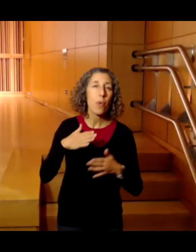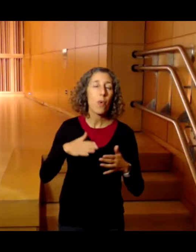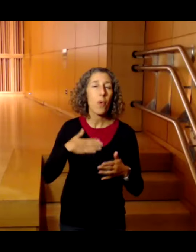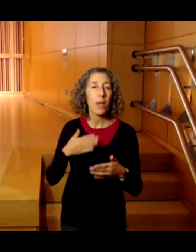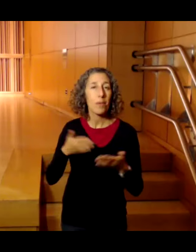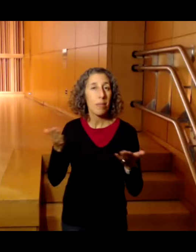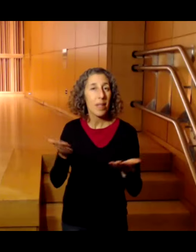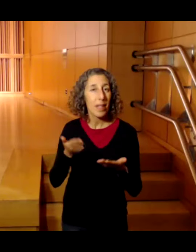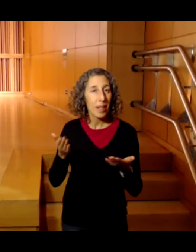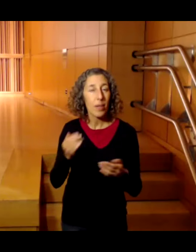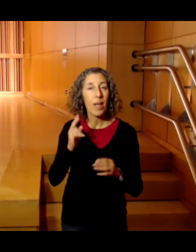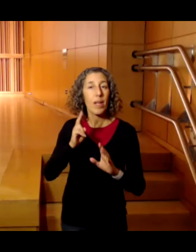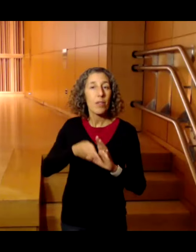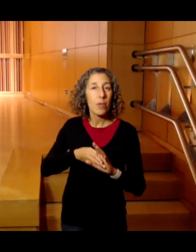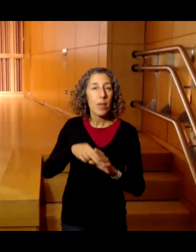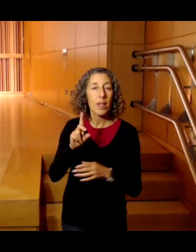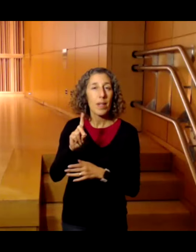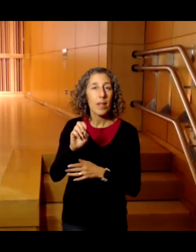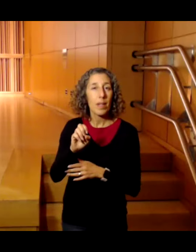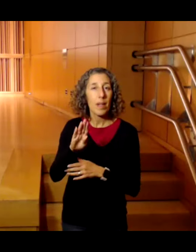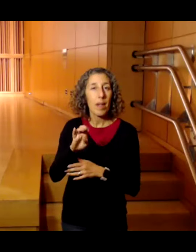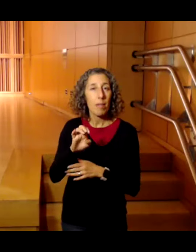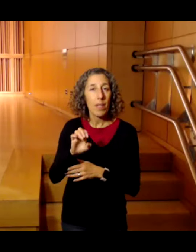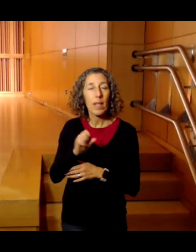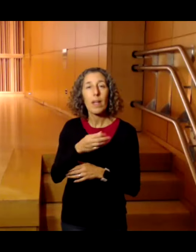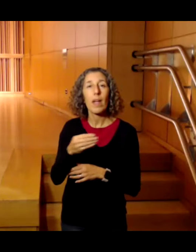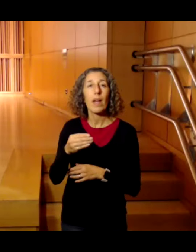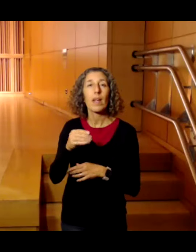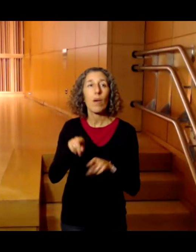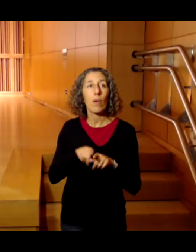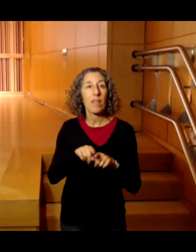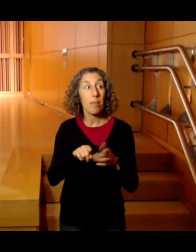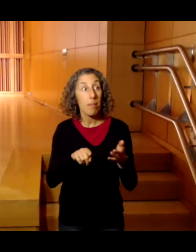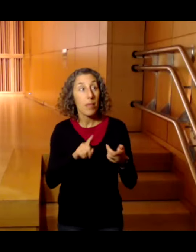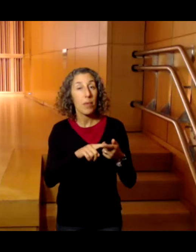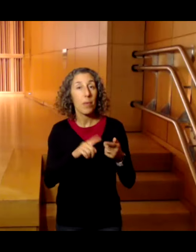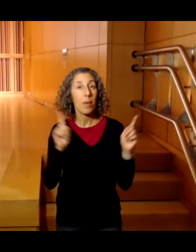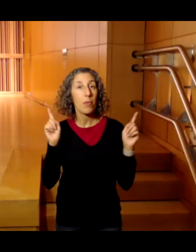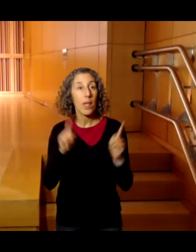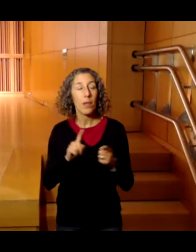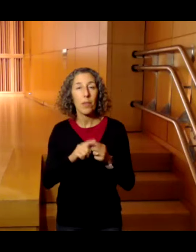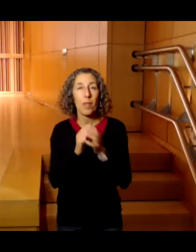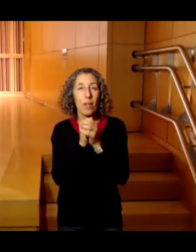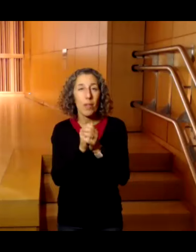Debbie and John, and congratulating. Our beloved friend, a scholar we treasure.